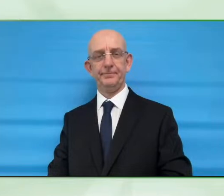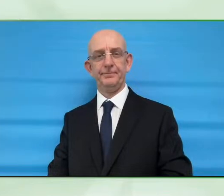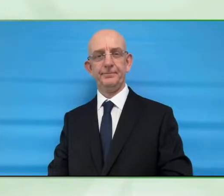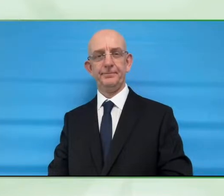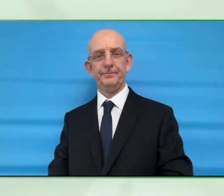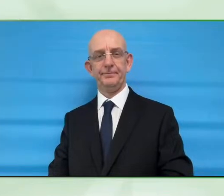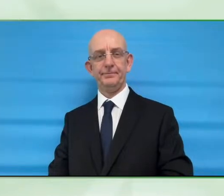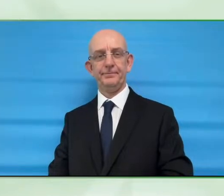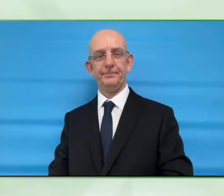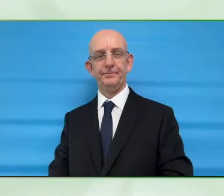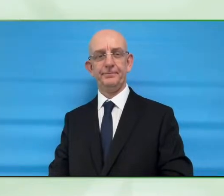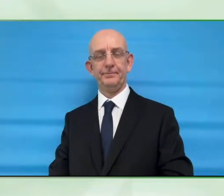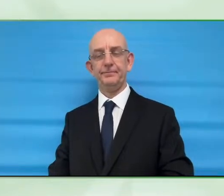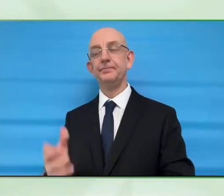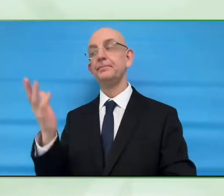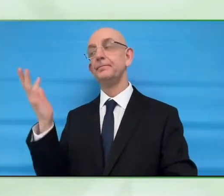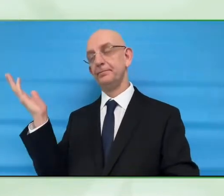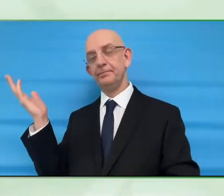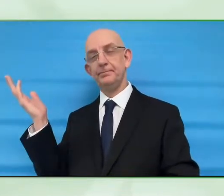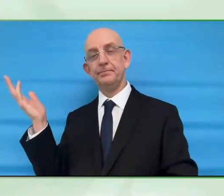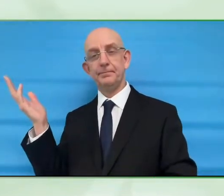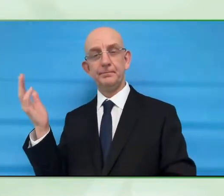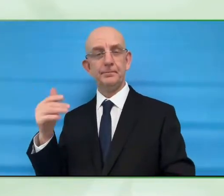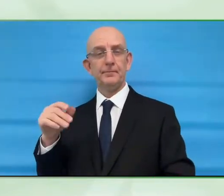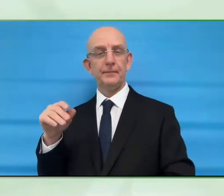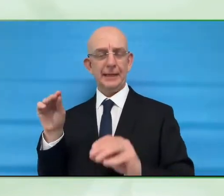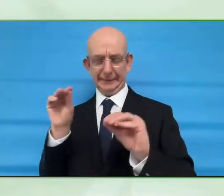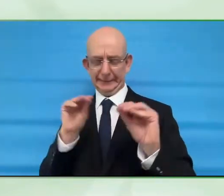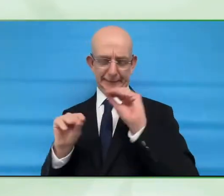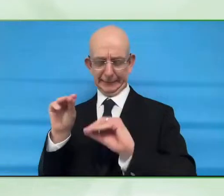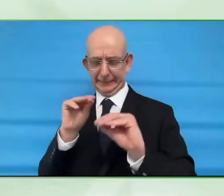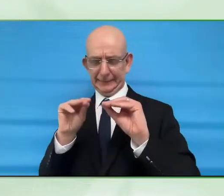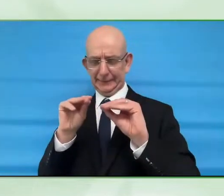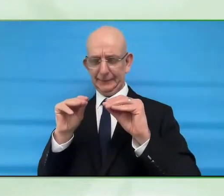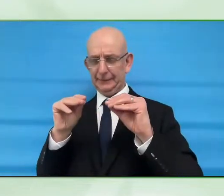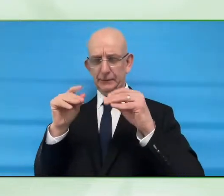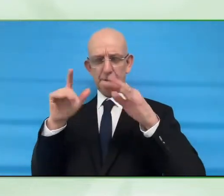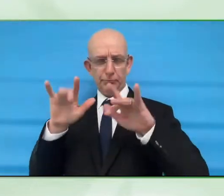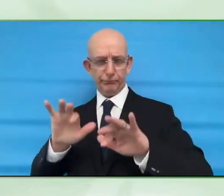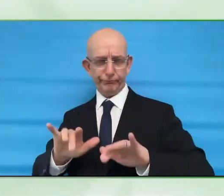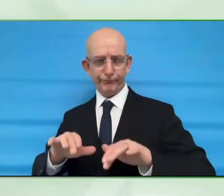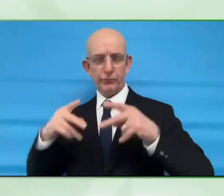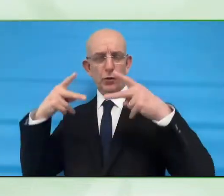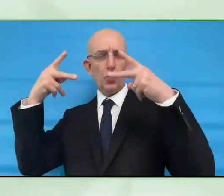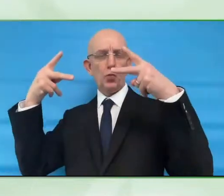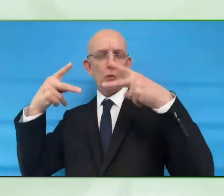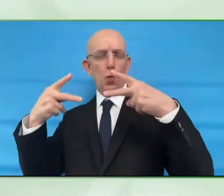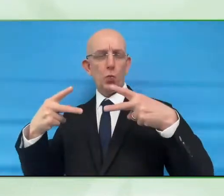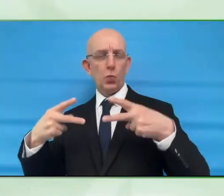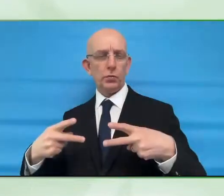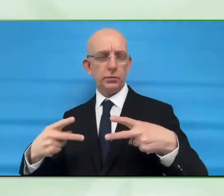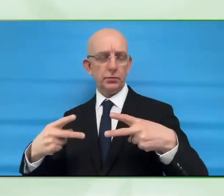What can we do to make it more accessible for students that want to study science at a higher level? Postgrad.